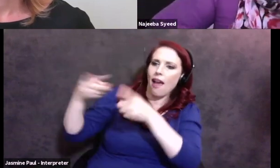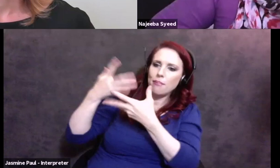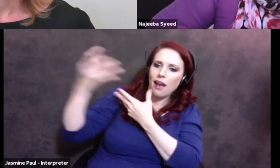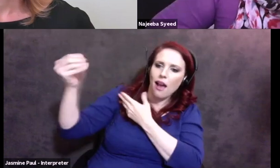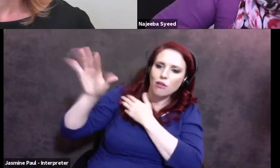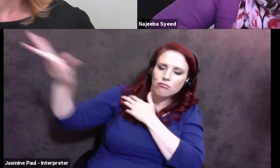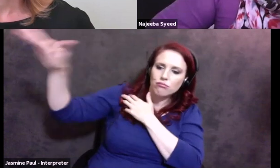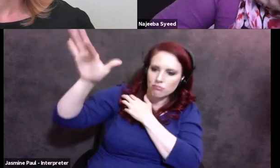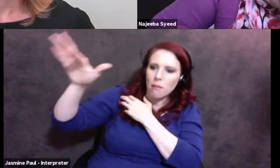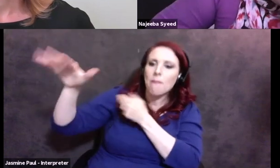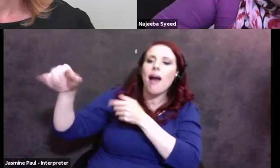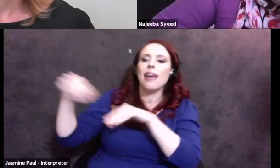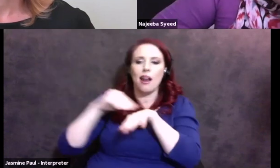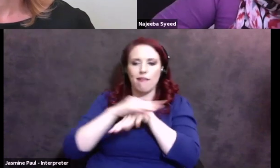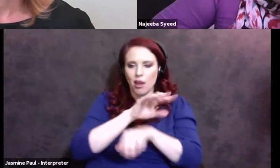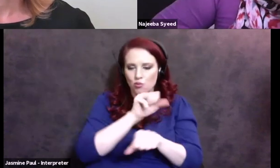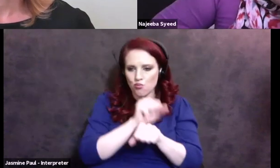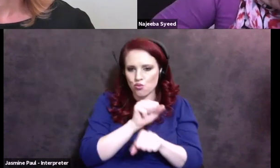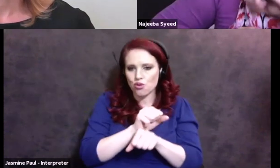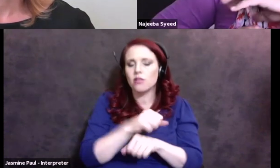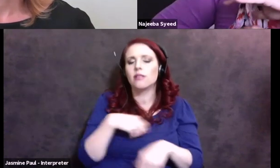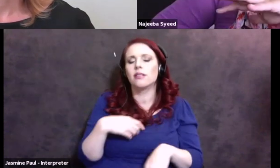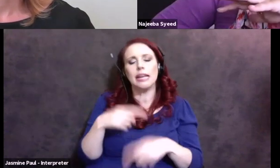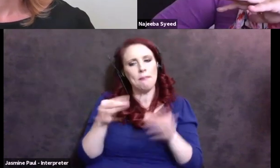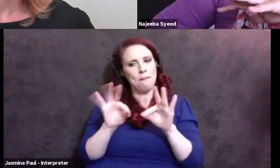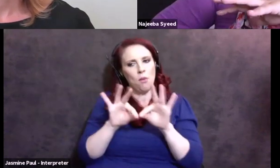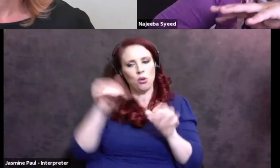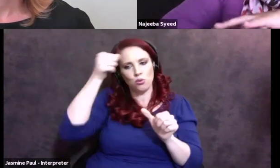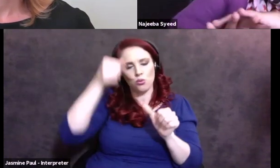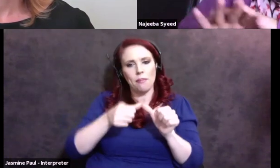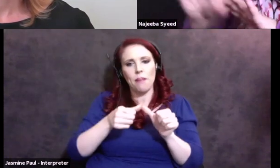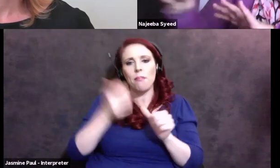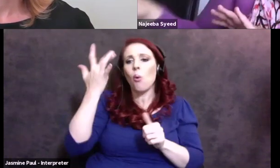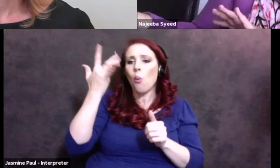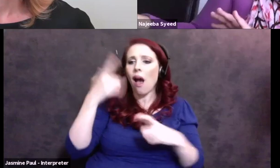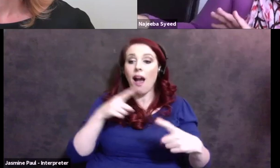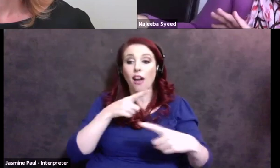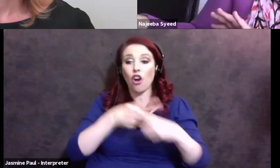Sometimes in conflict management or intervention, you may see something that happens in the news